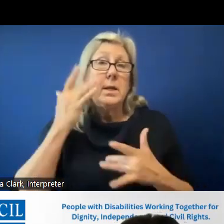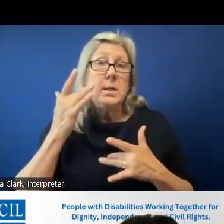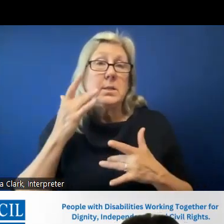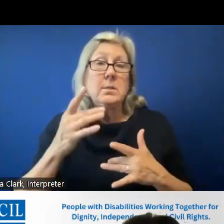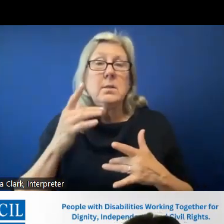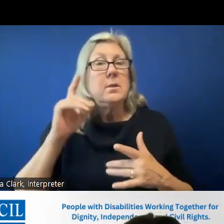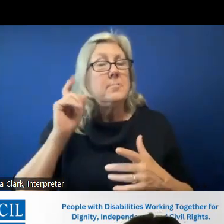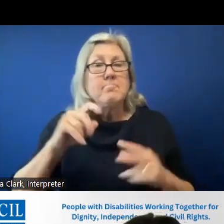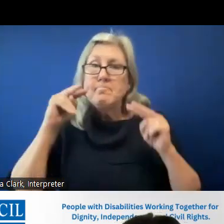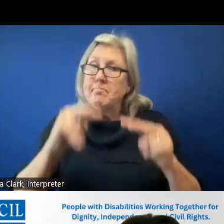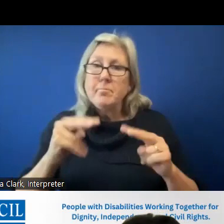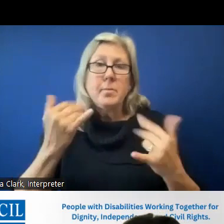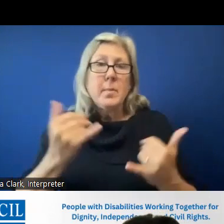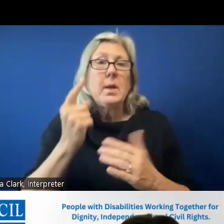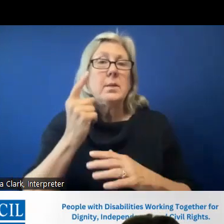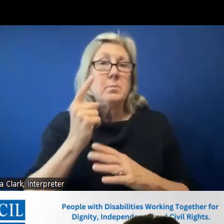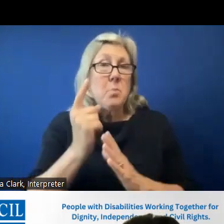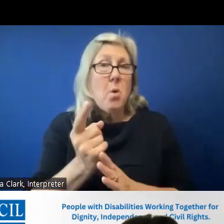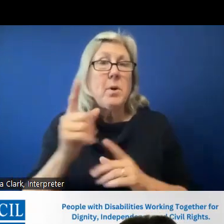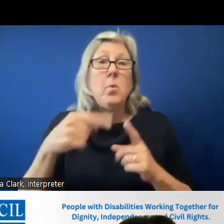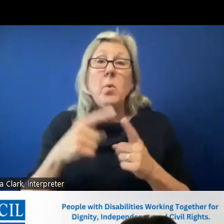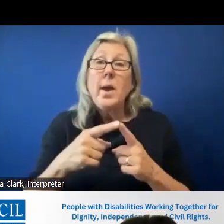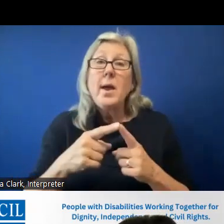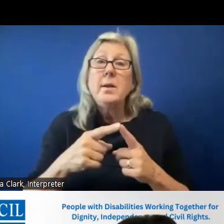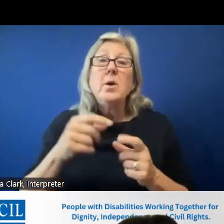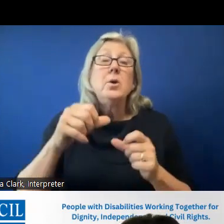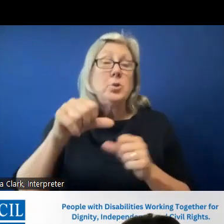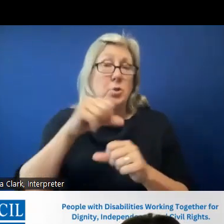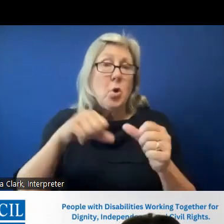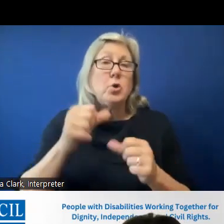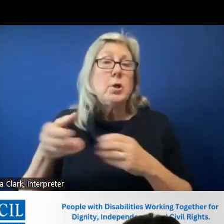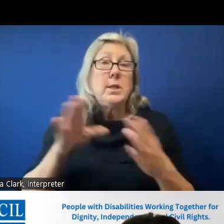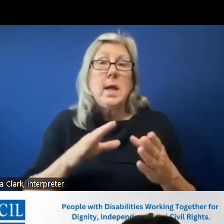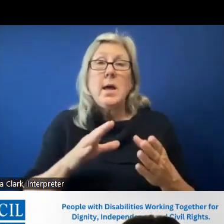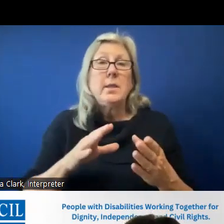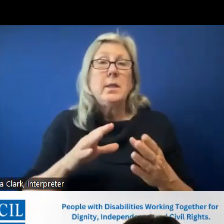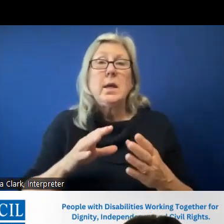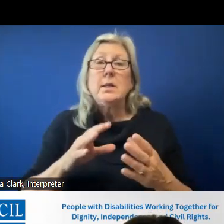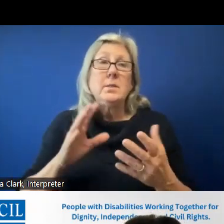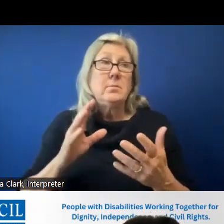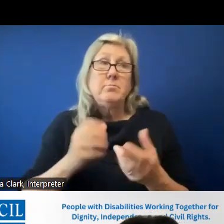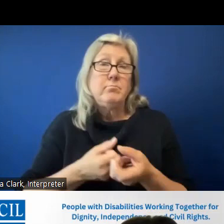time when social death is, again, being inflicted by allies and friends alike. In this moment,